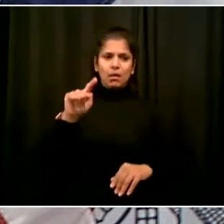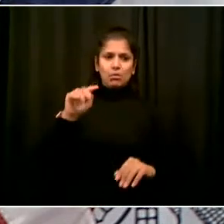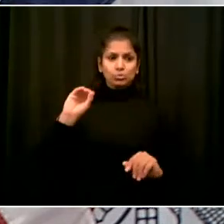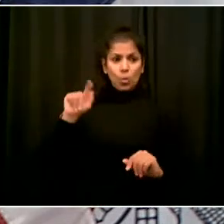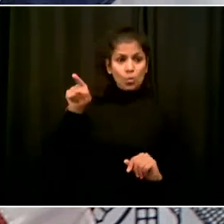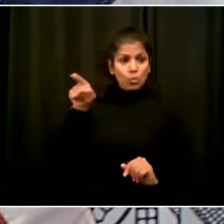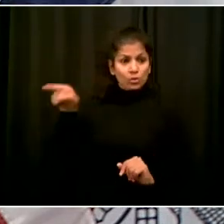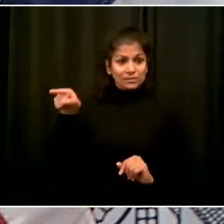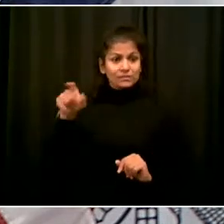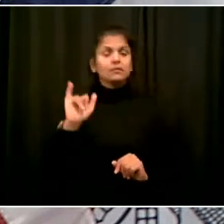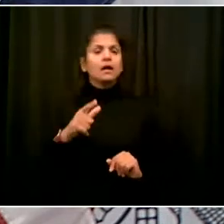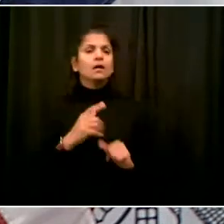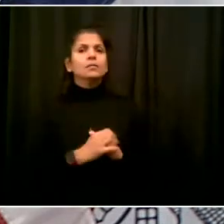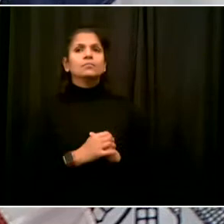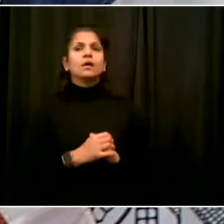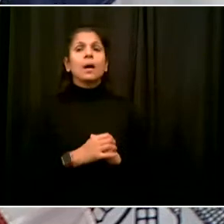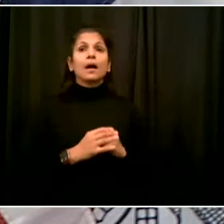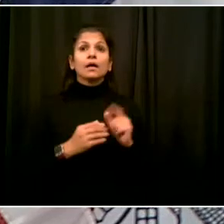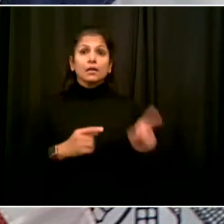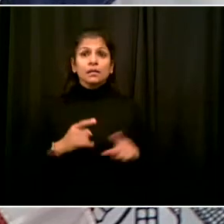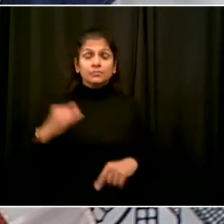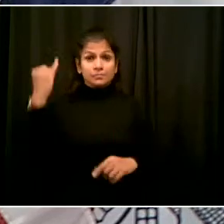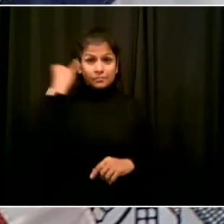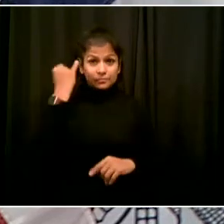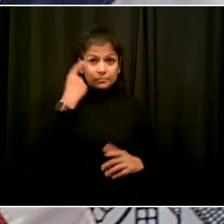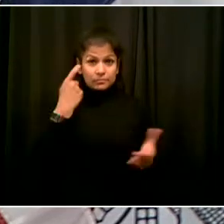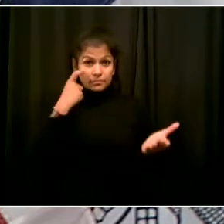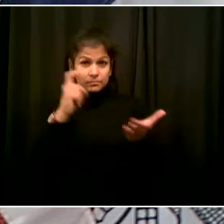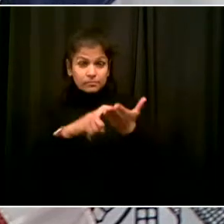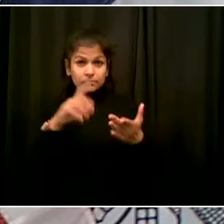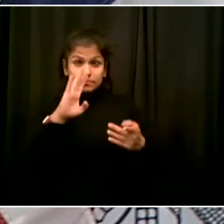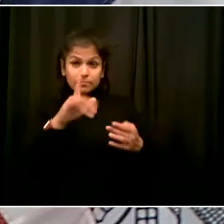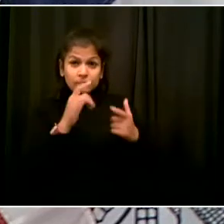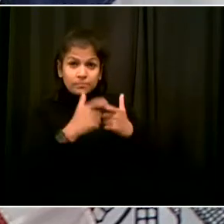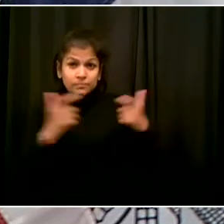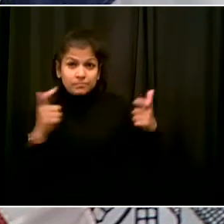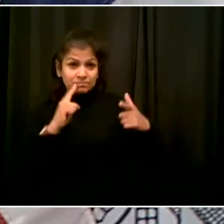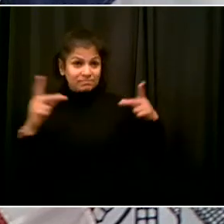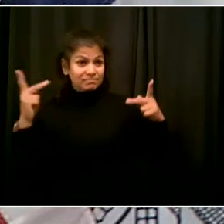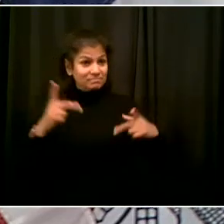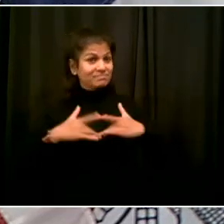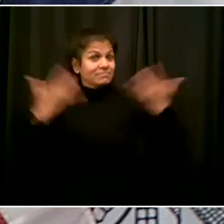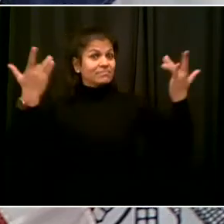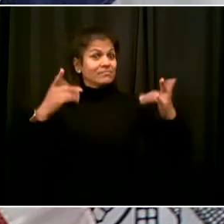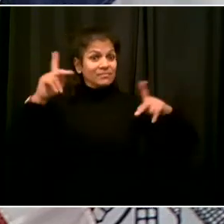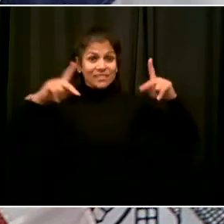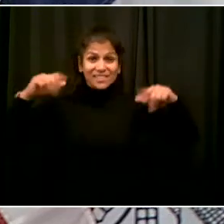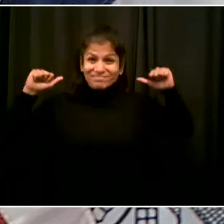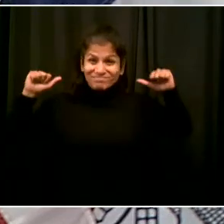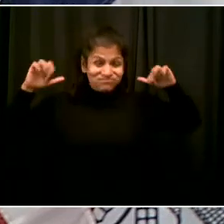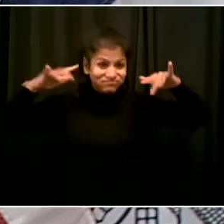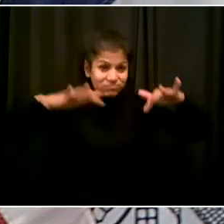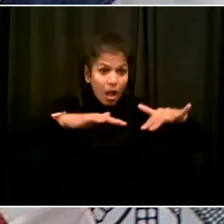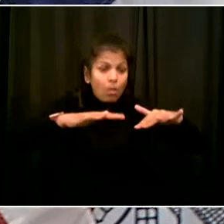BOAUT ALRGRGE PUBLIC GATHERINGS THE KINDS WE WERE TALKING ABOUT A FEW MINUTES AGO, WE WILL OBVIOUSLY